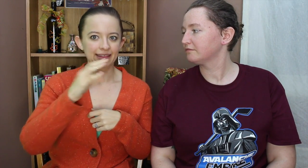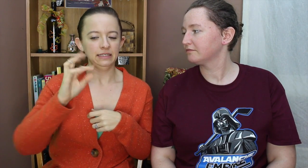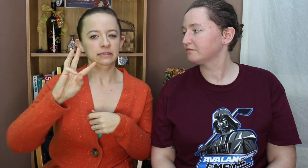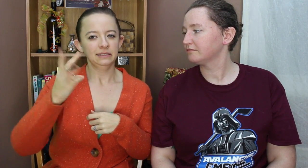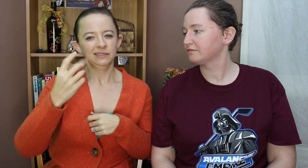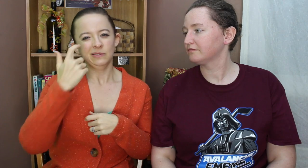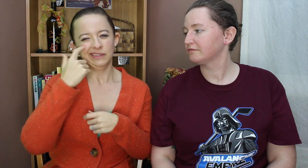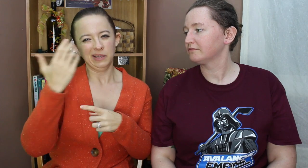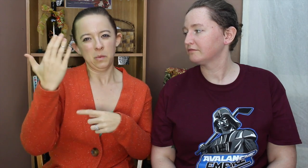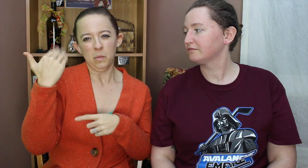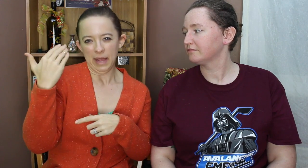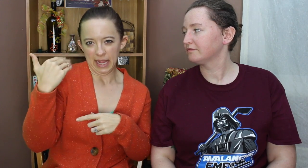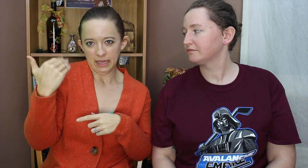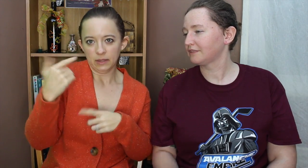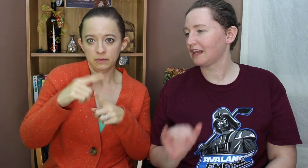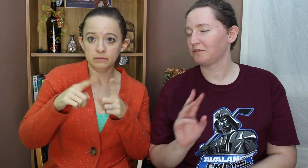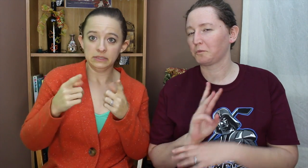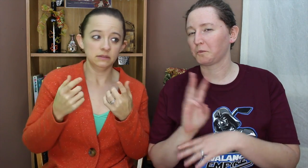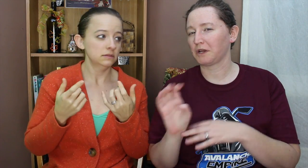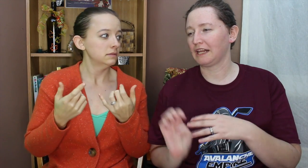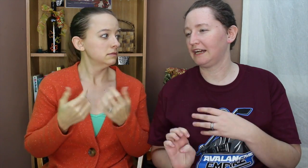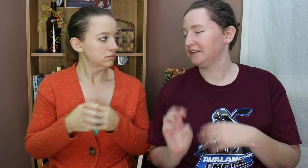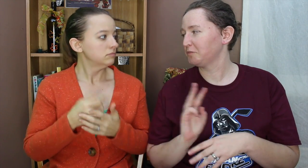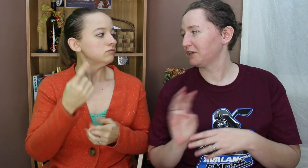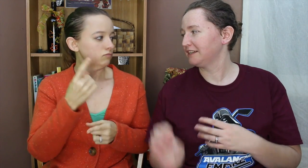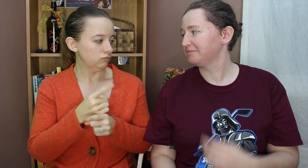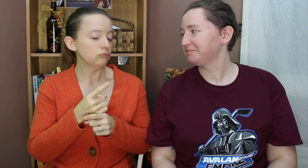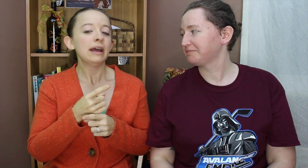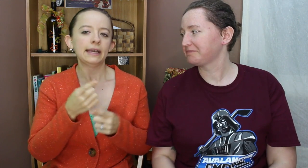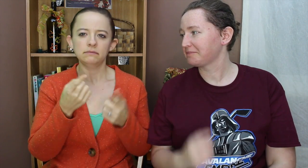September 5th and 6th. So it was a little while ago. [Jenna] Back on the